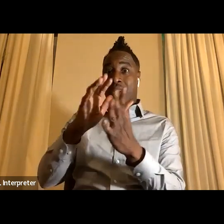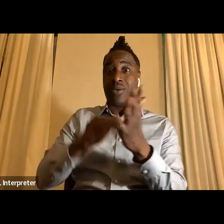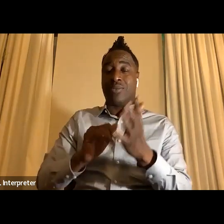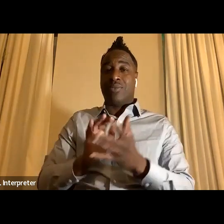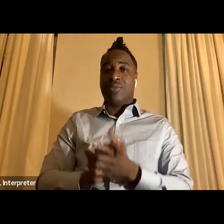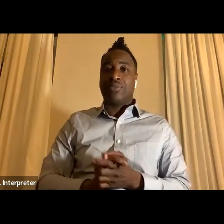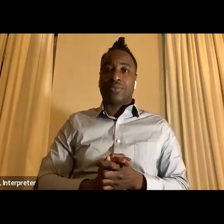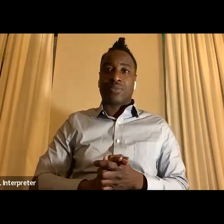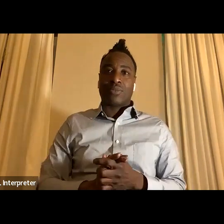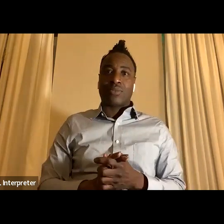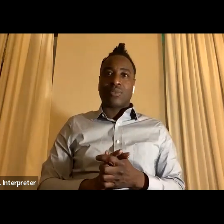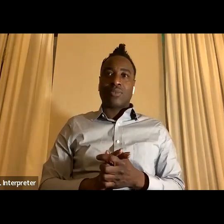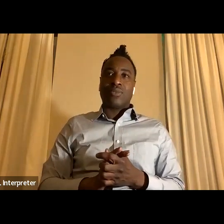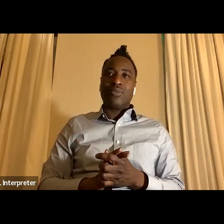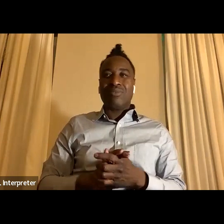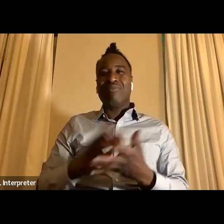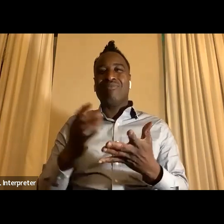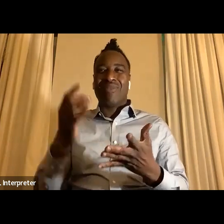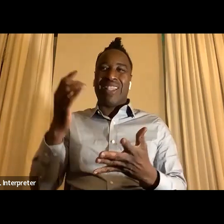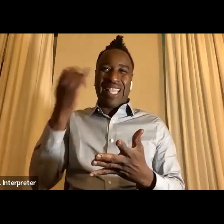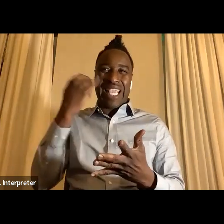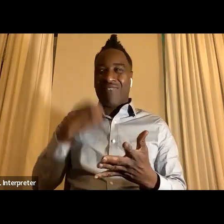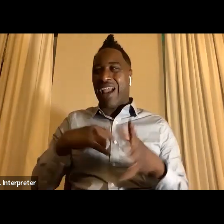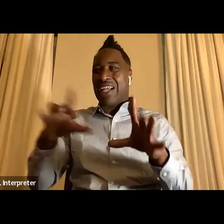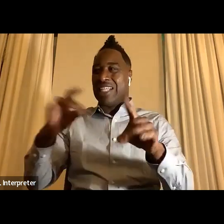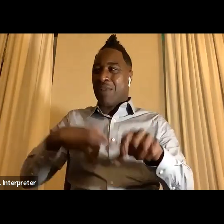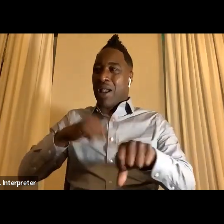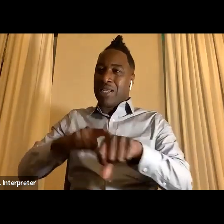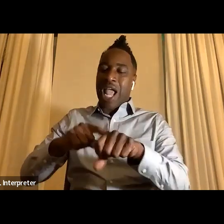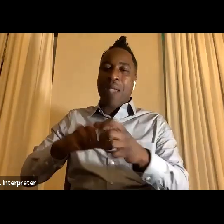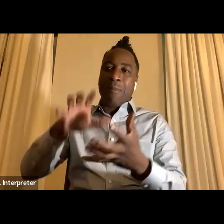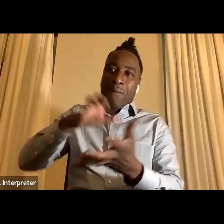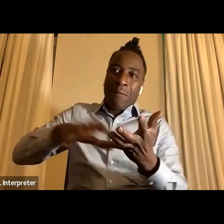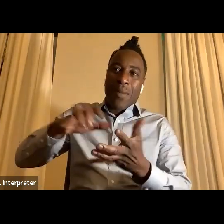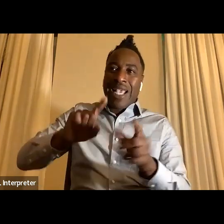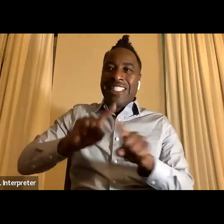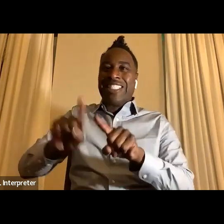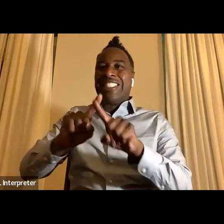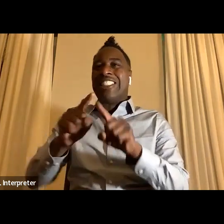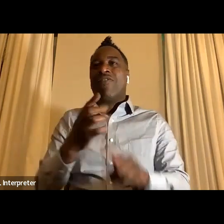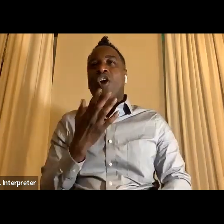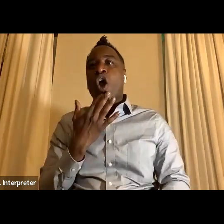I could take my song with it and mix the different types of shades and gradients.